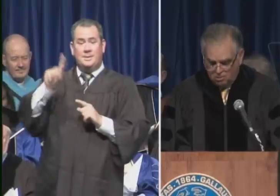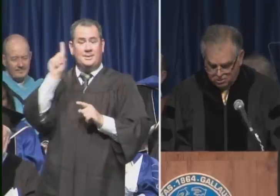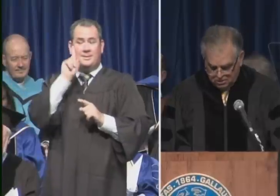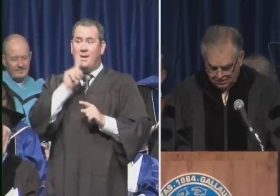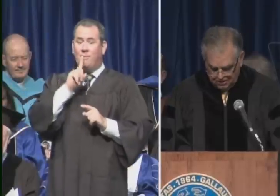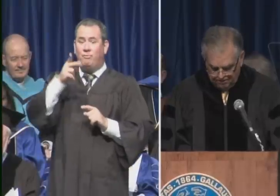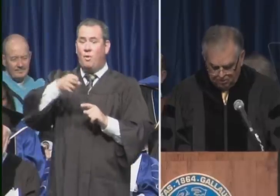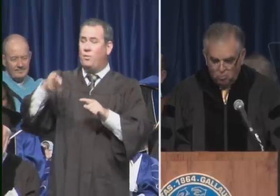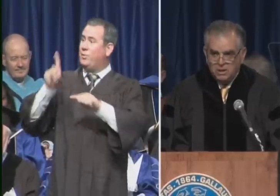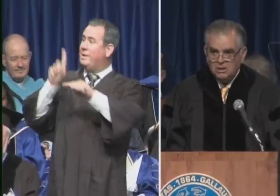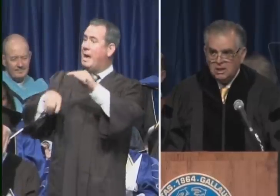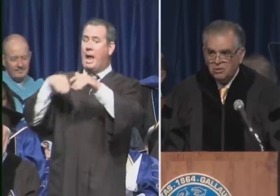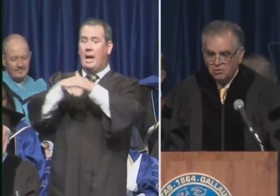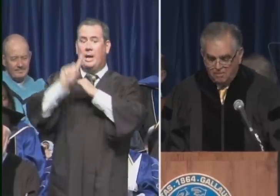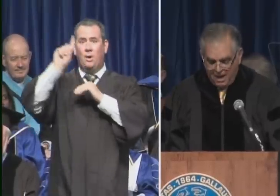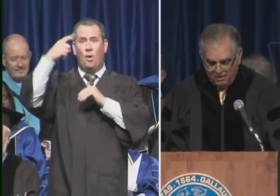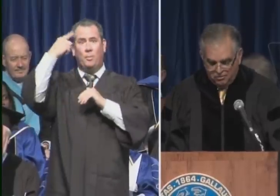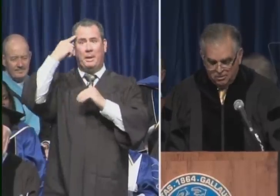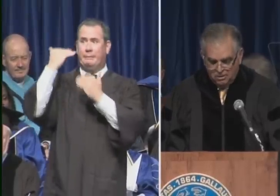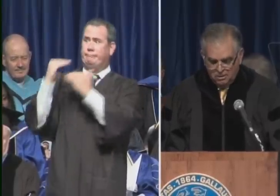We need your passion.